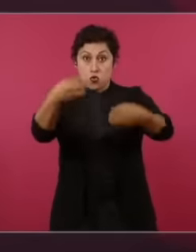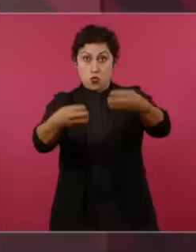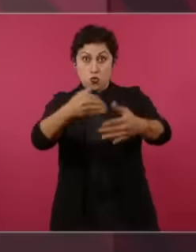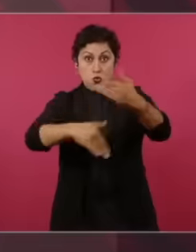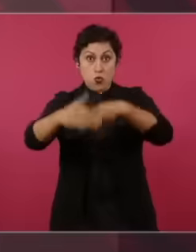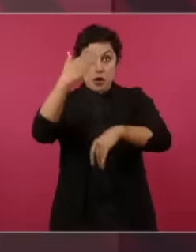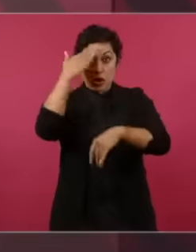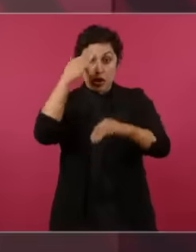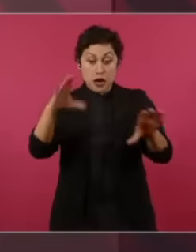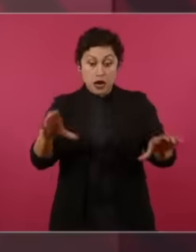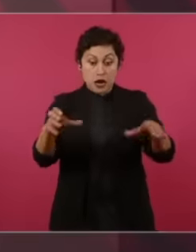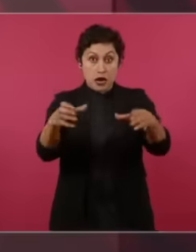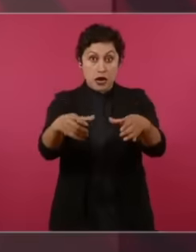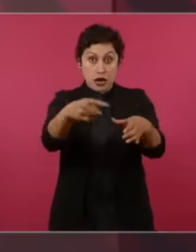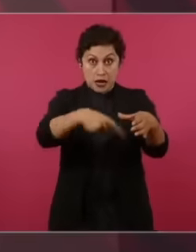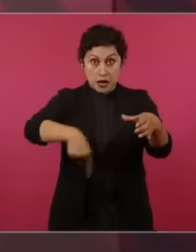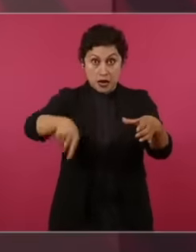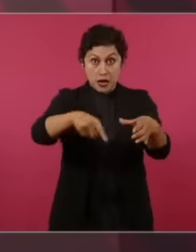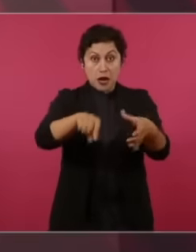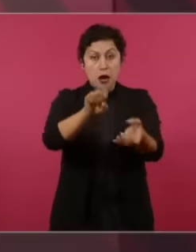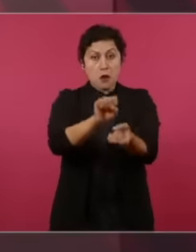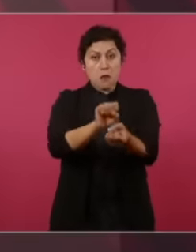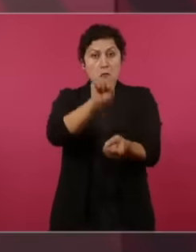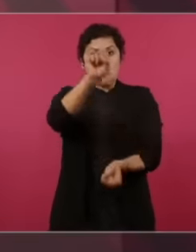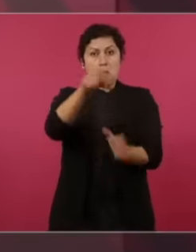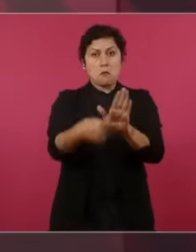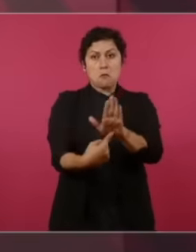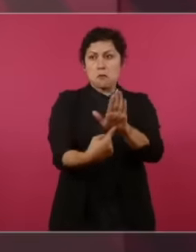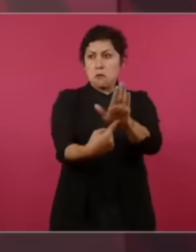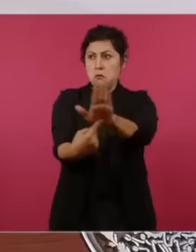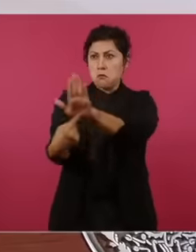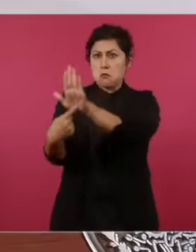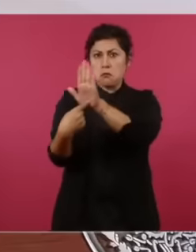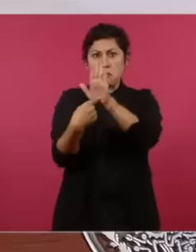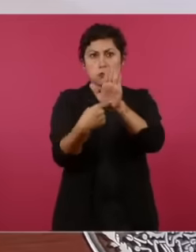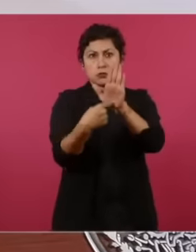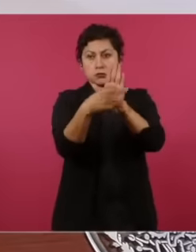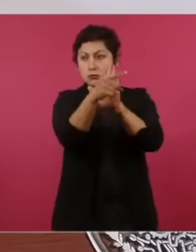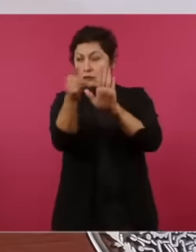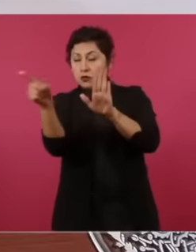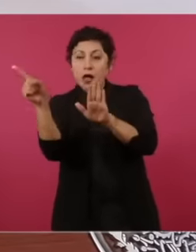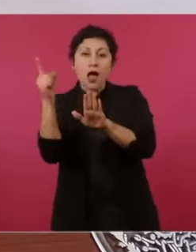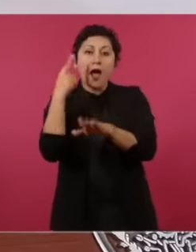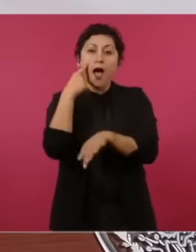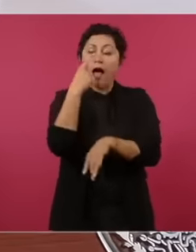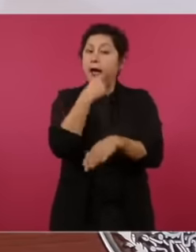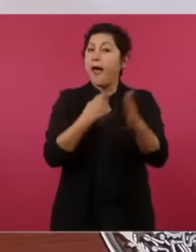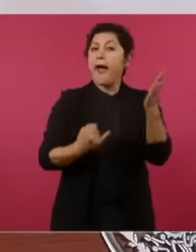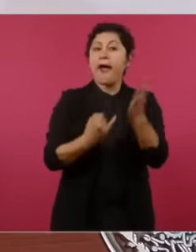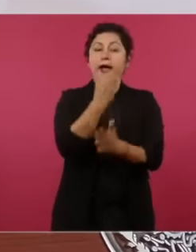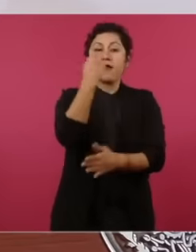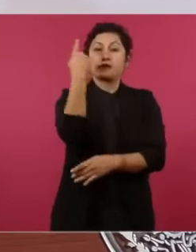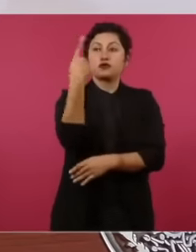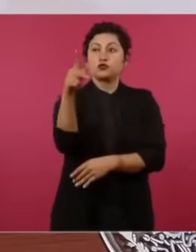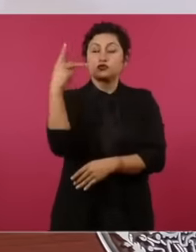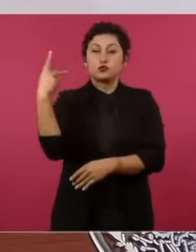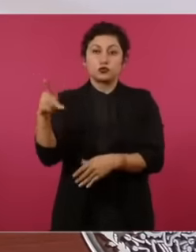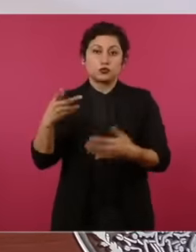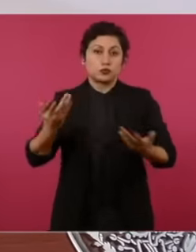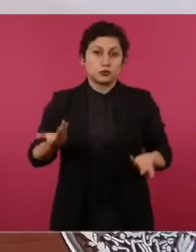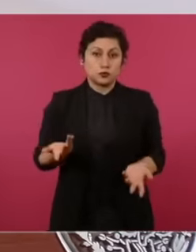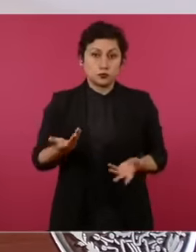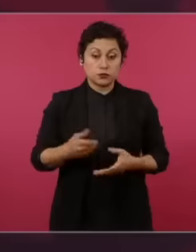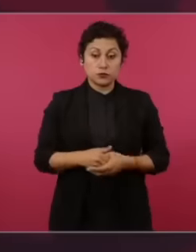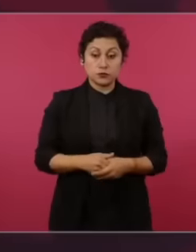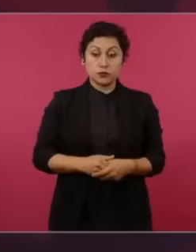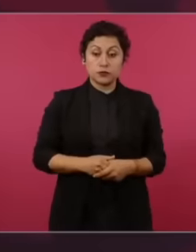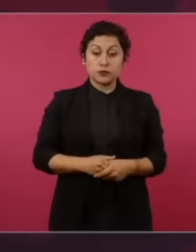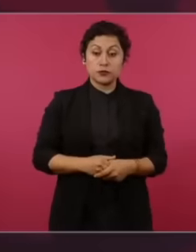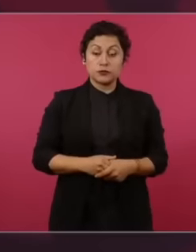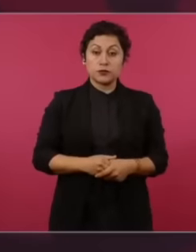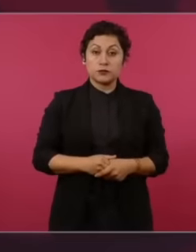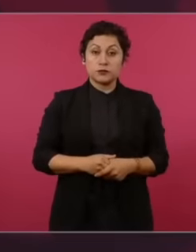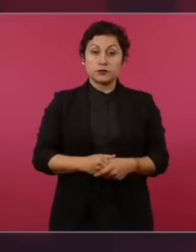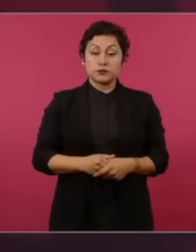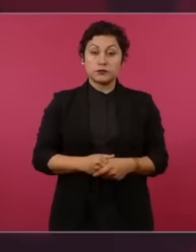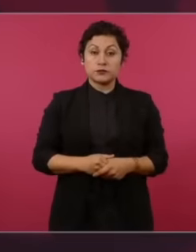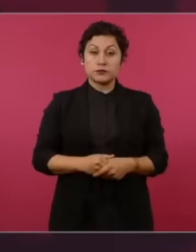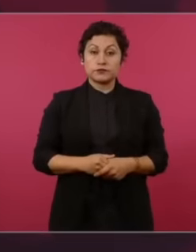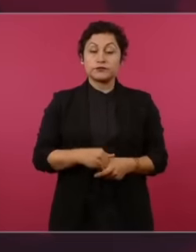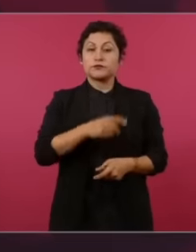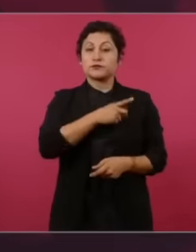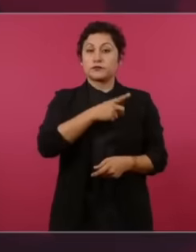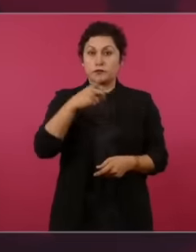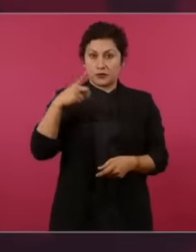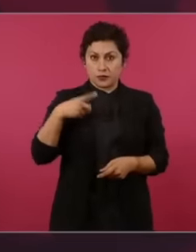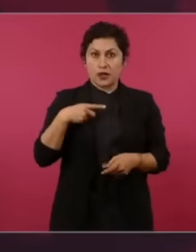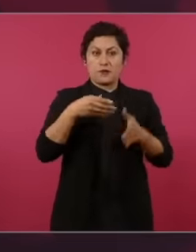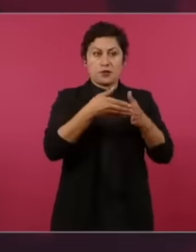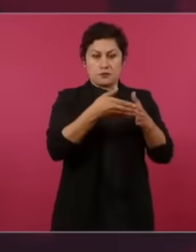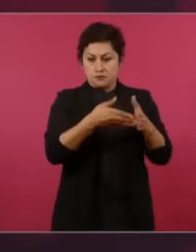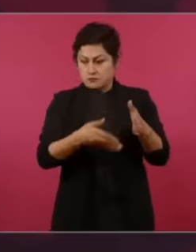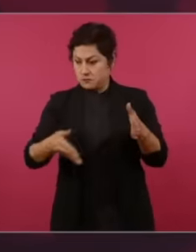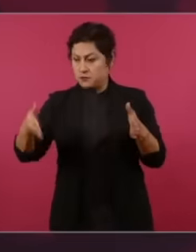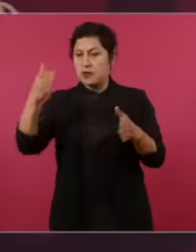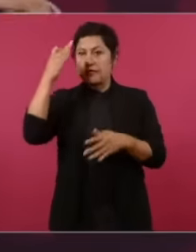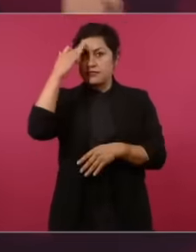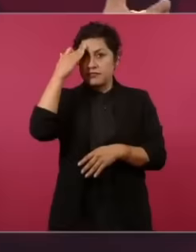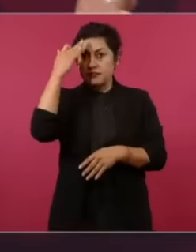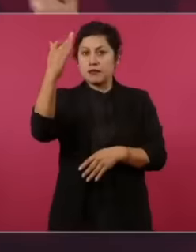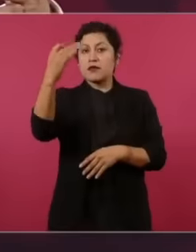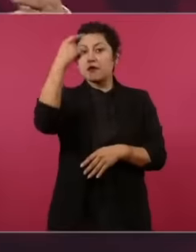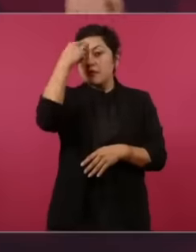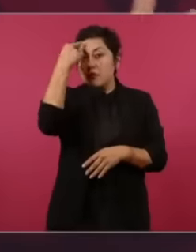ministers be submitted to public scrutiny and that the people decide that there is a long period as necessary so that